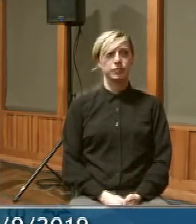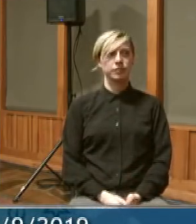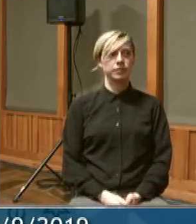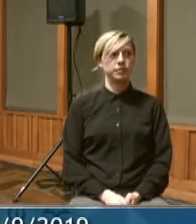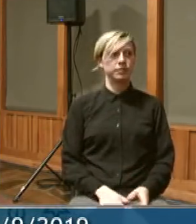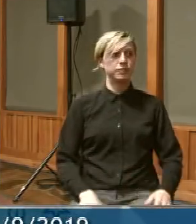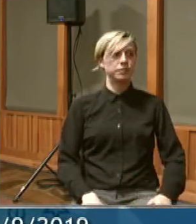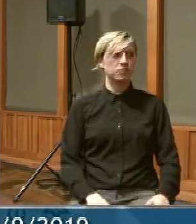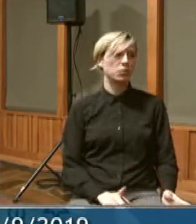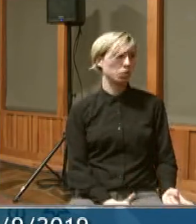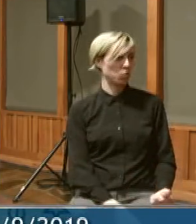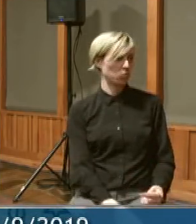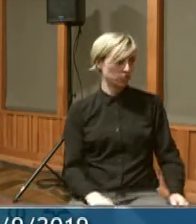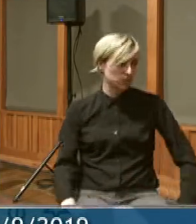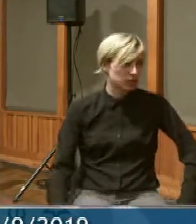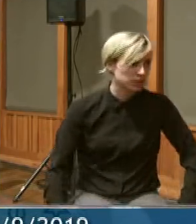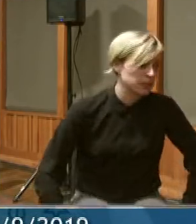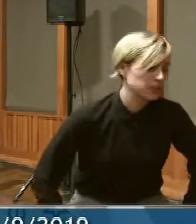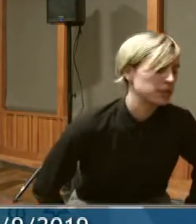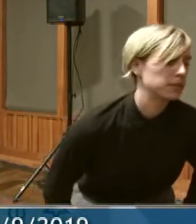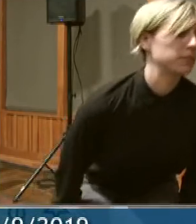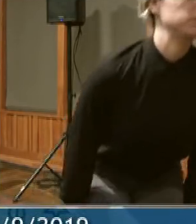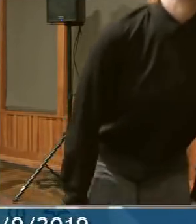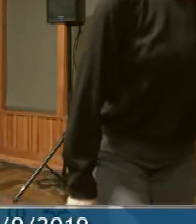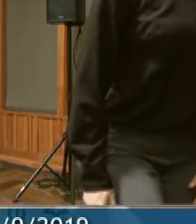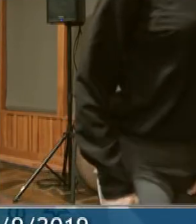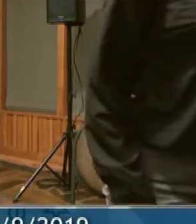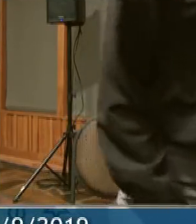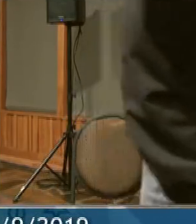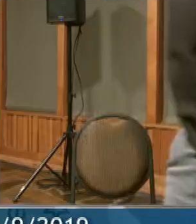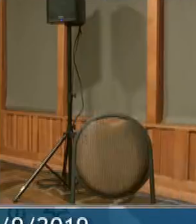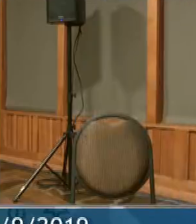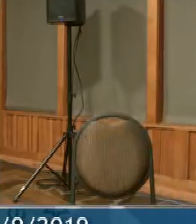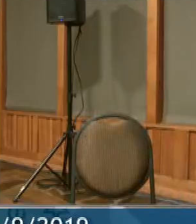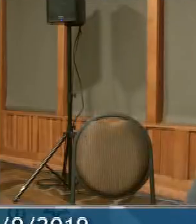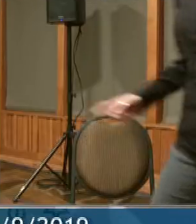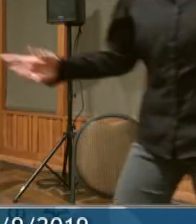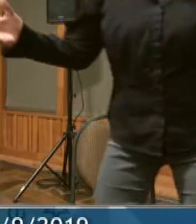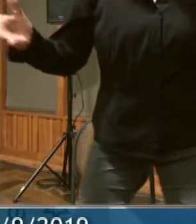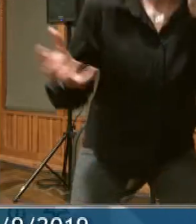DO THAT WITH US. WORK WITH US. THANK YOU.